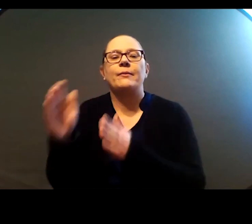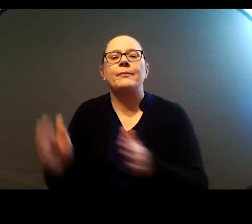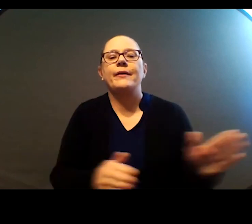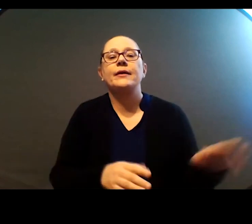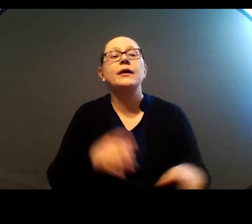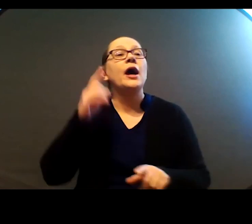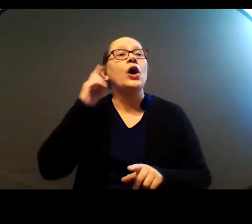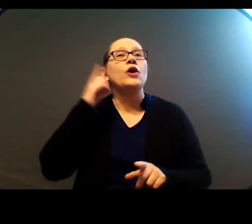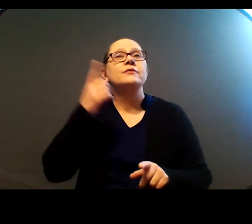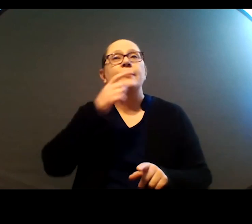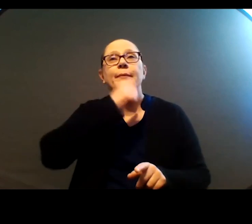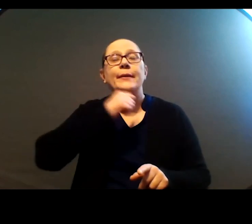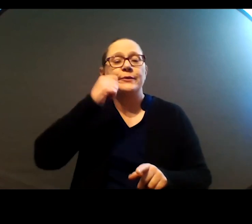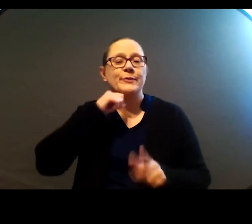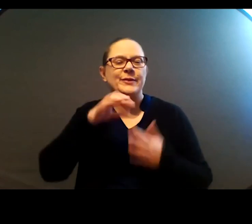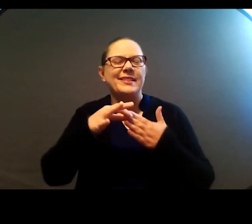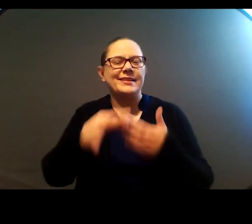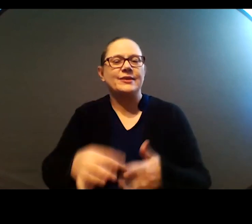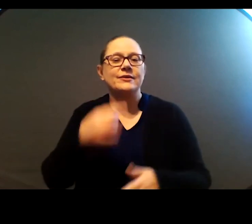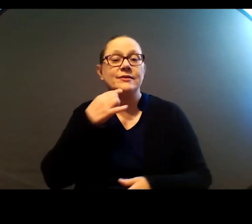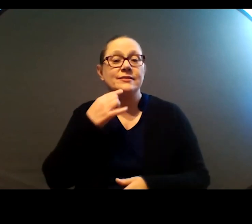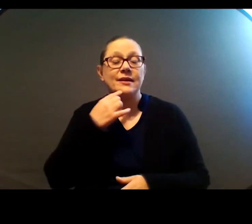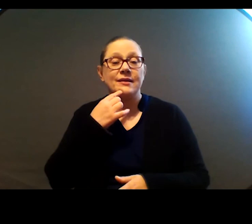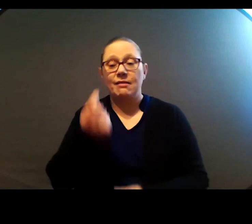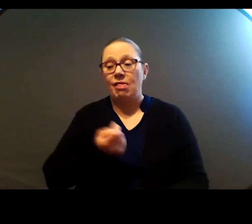in Arizona say it best, he said, "If you want to get rid of the Indian Health Service, that's